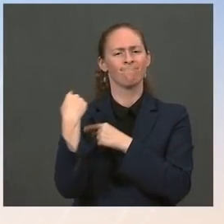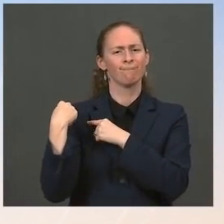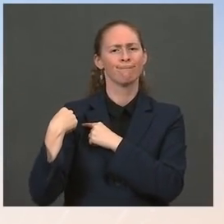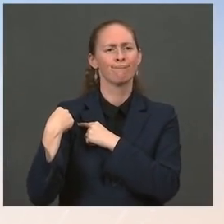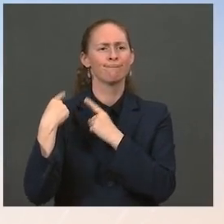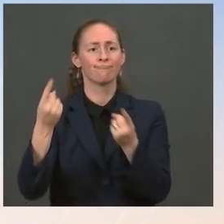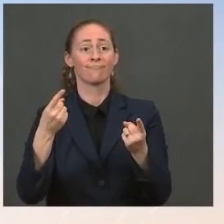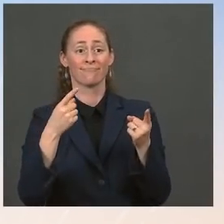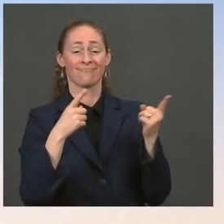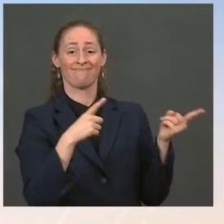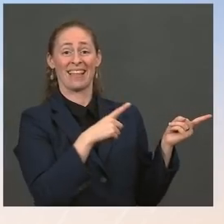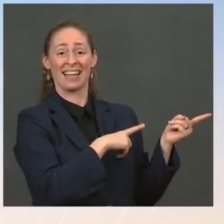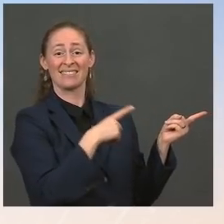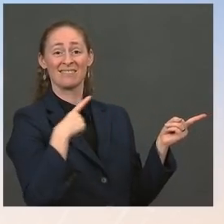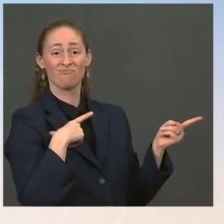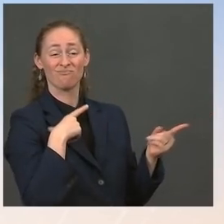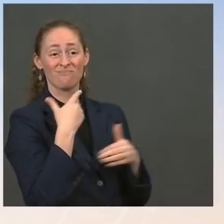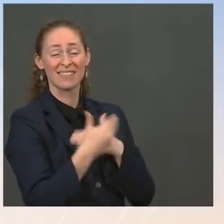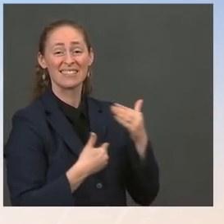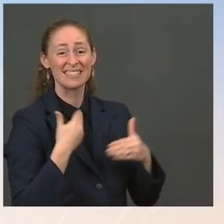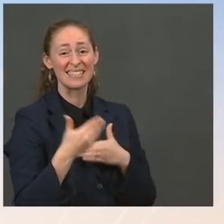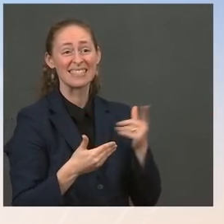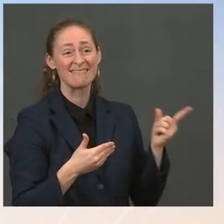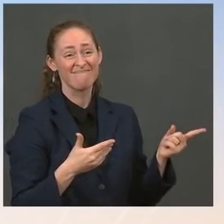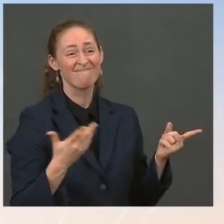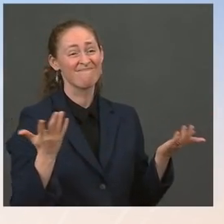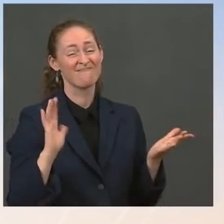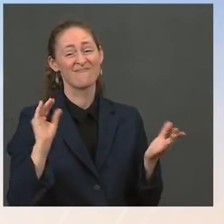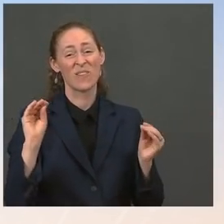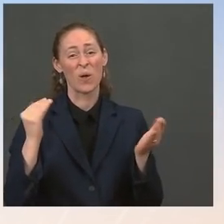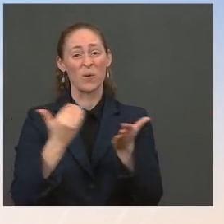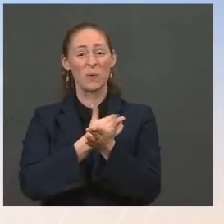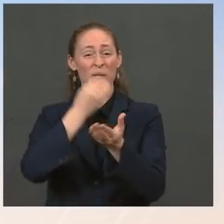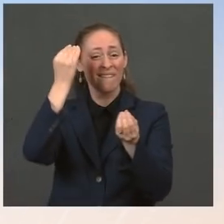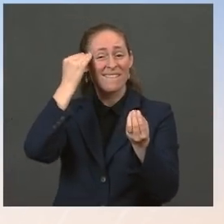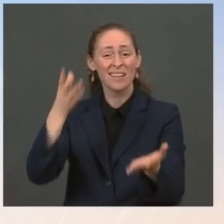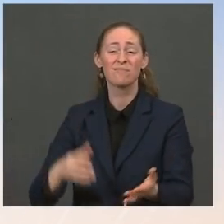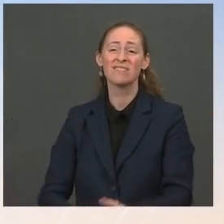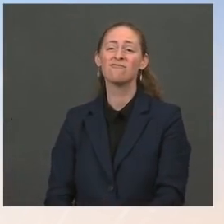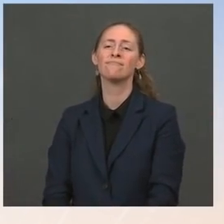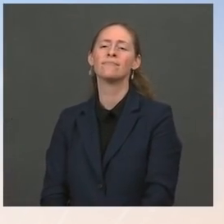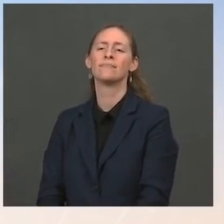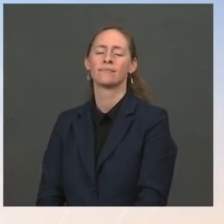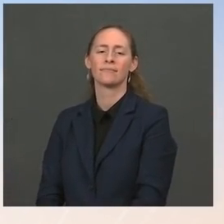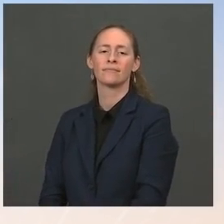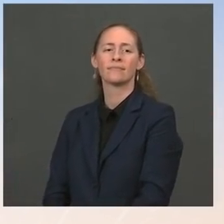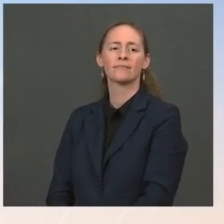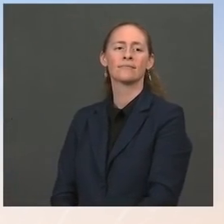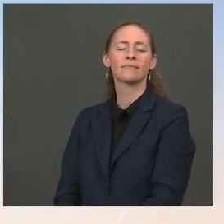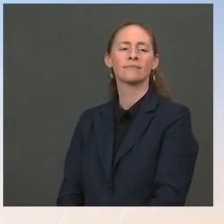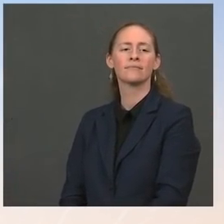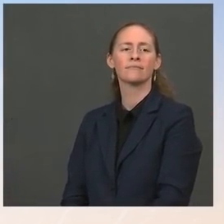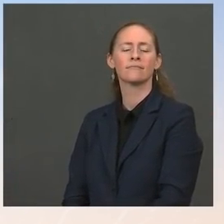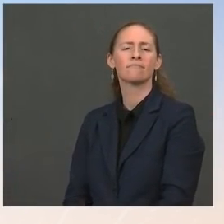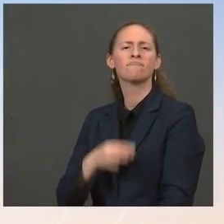and how that will work, I don't have any update on that front. Go ahead. The Press: Sticking on voting rights, with S.4 being introduced in the Senate: